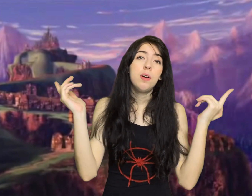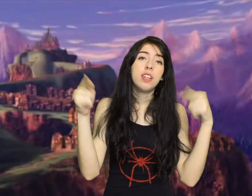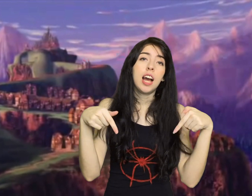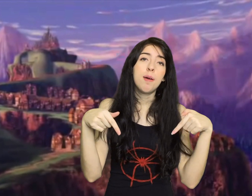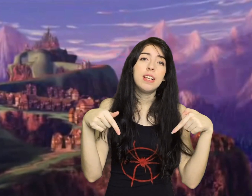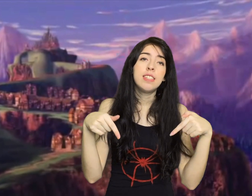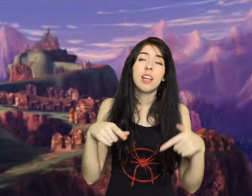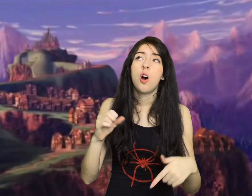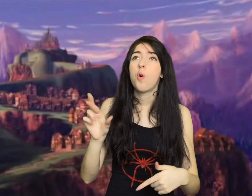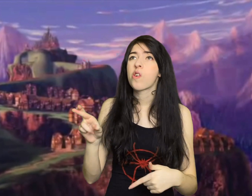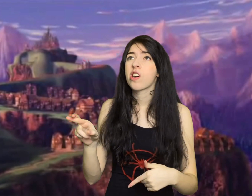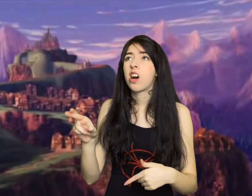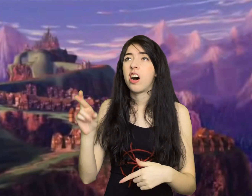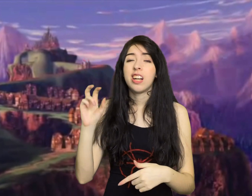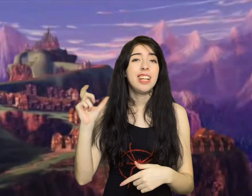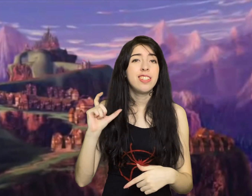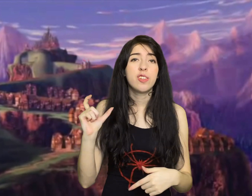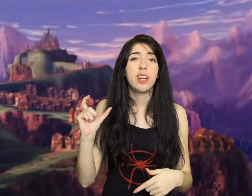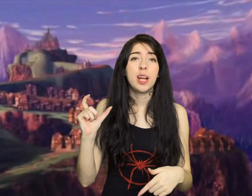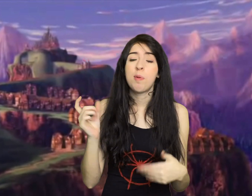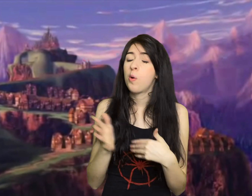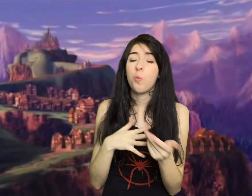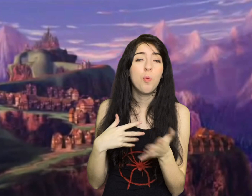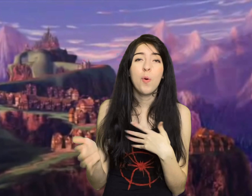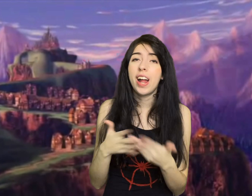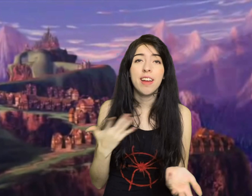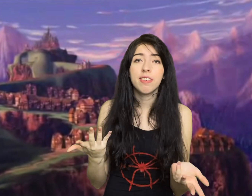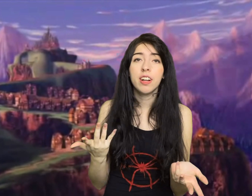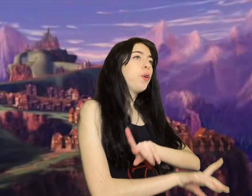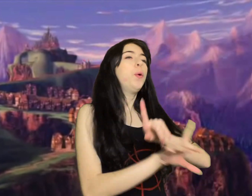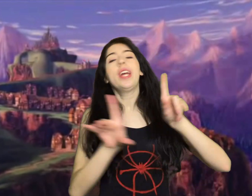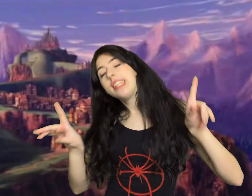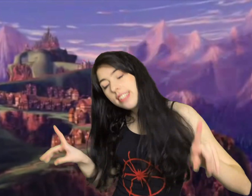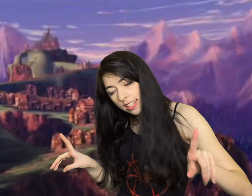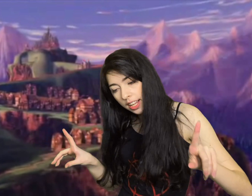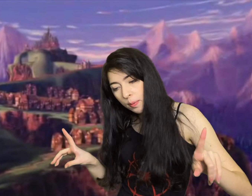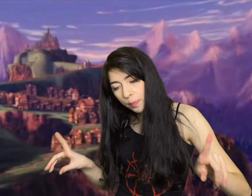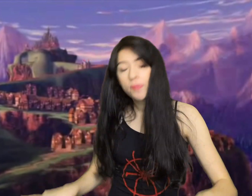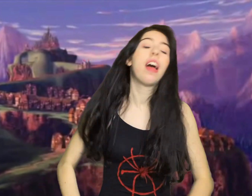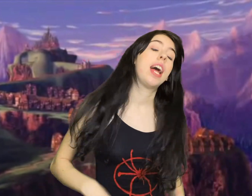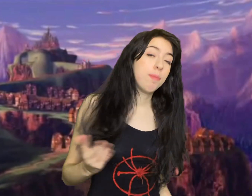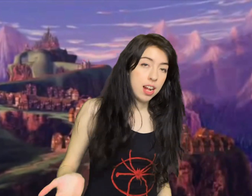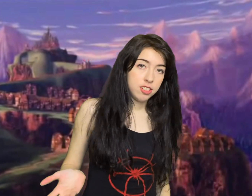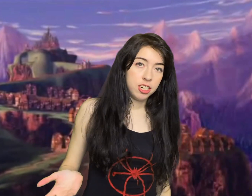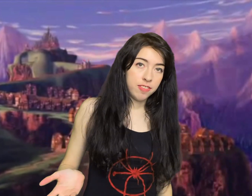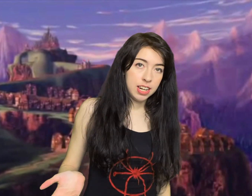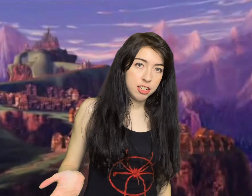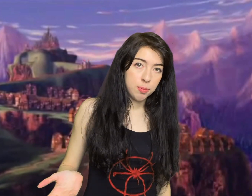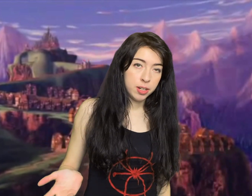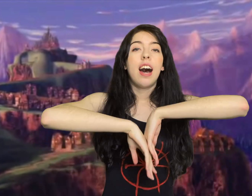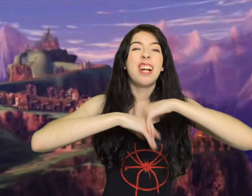in the comments or on instagram whatever. quick disclaimer: i'm not a certified interpreter i do